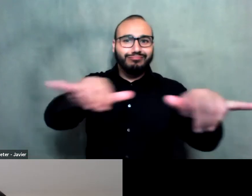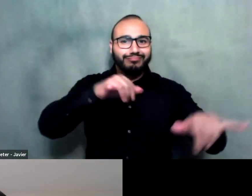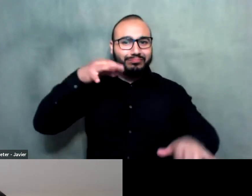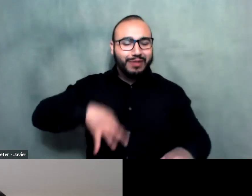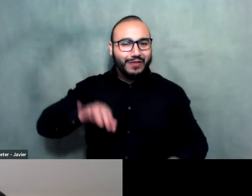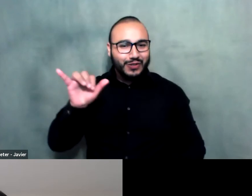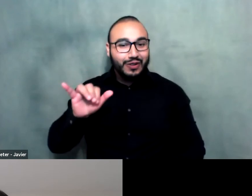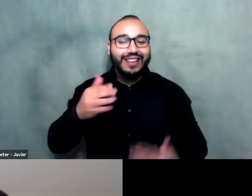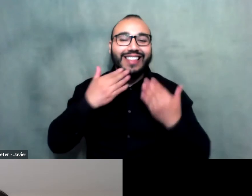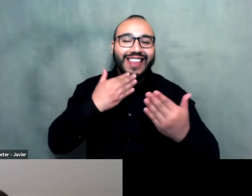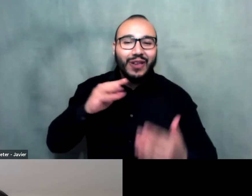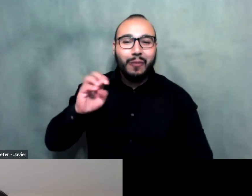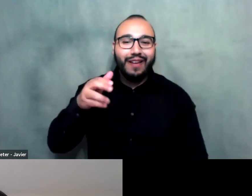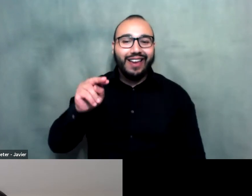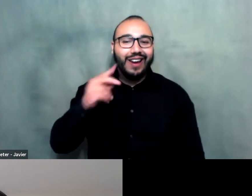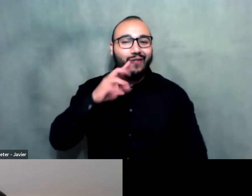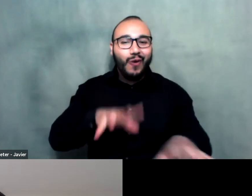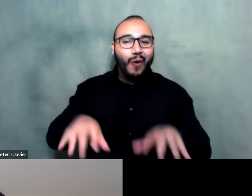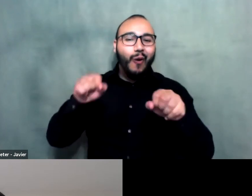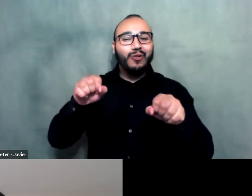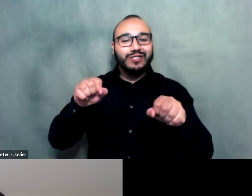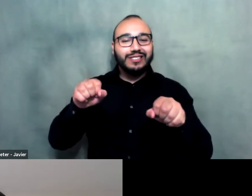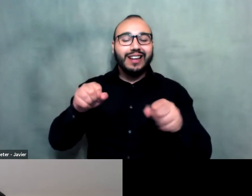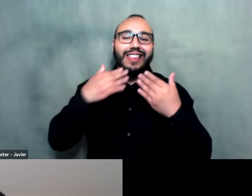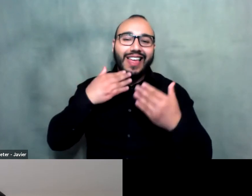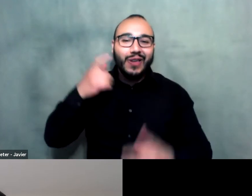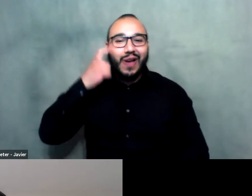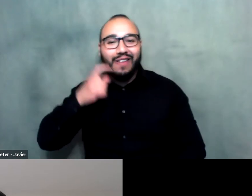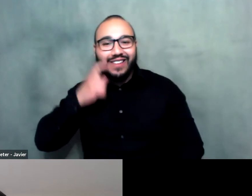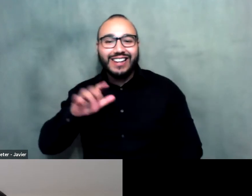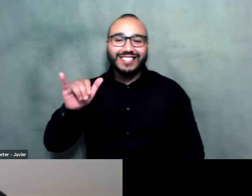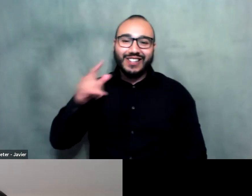you, Megan, for hosting and as always, thank you, Javier and Chelsea for interpreting